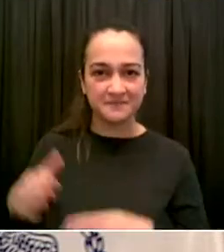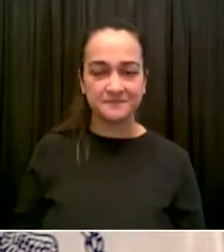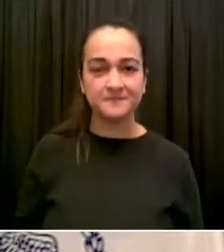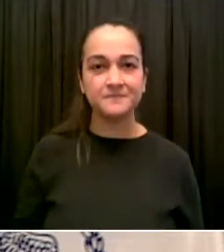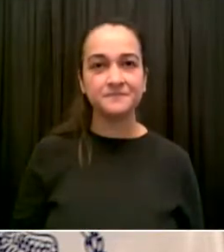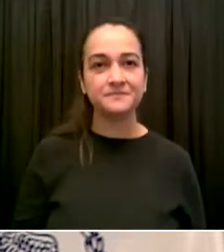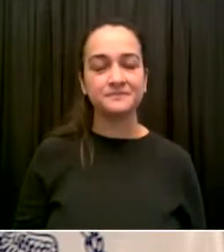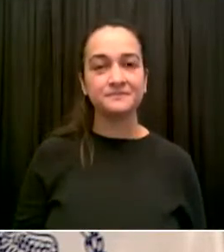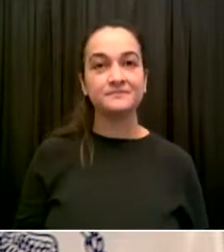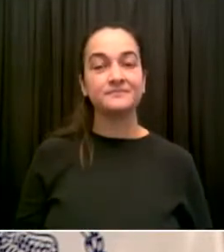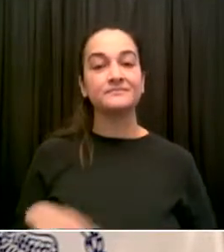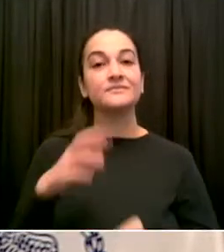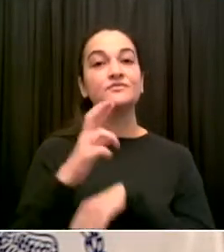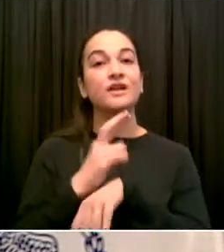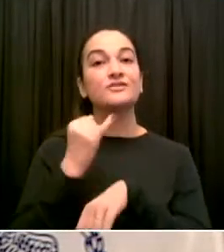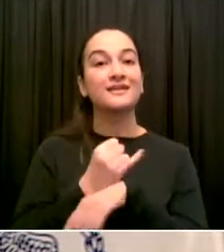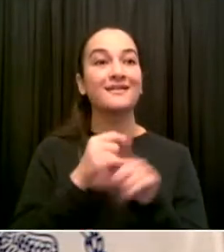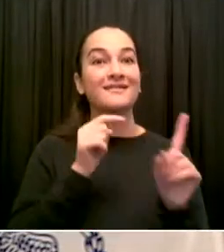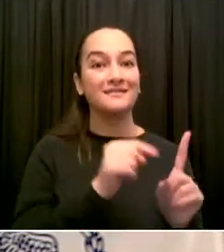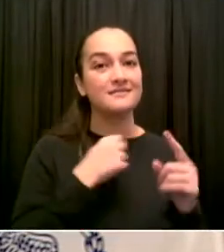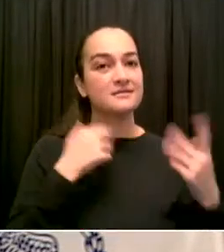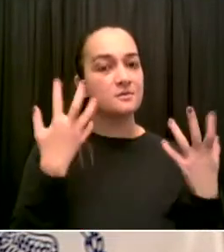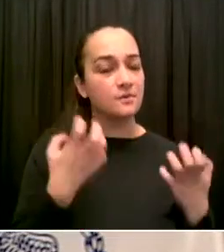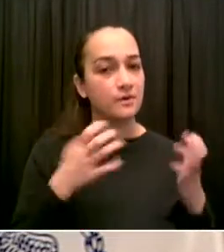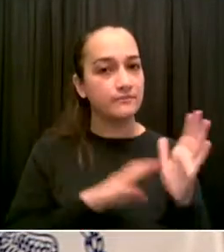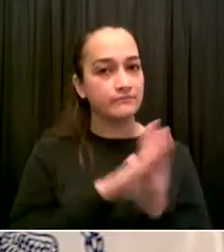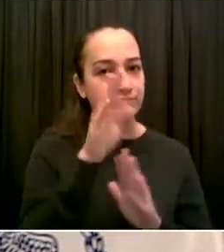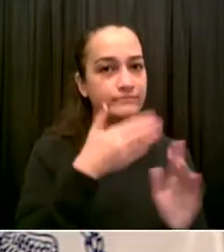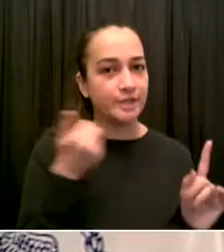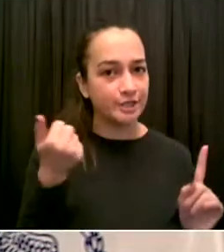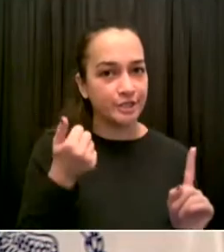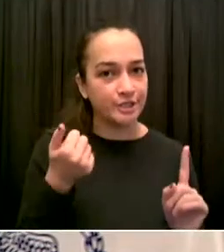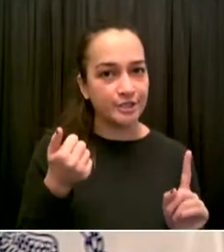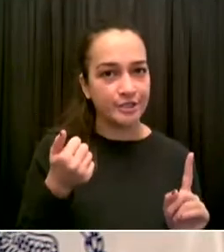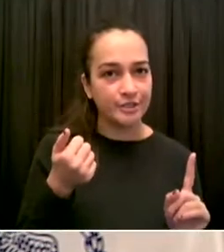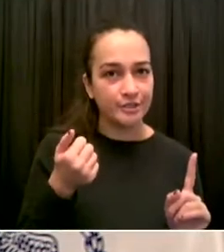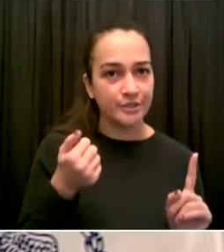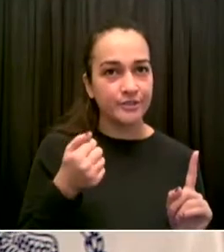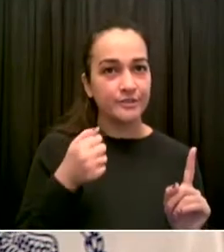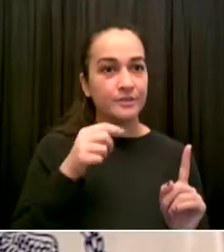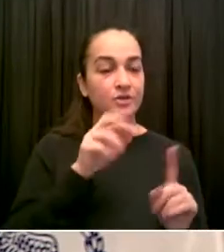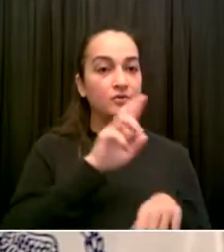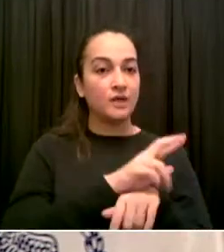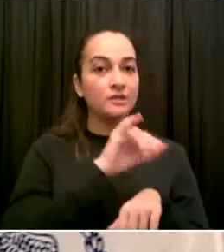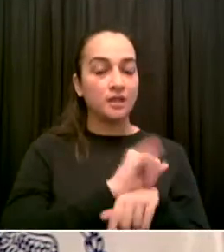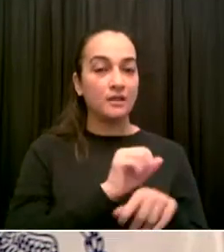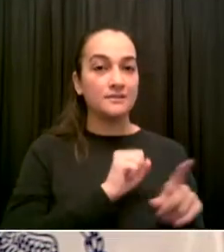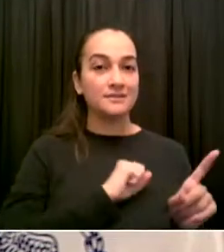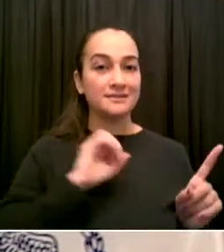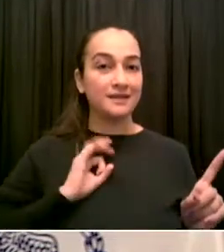WE CANNOT CONTINUE TO HAVE ñ SITUATION WHERE MORE PEOPLE GO